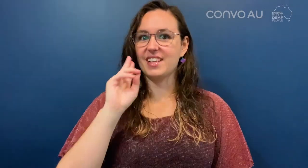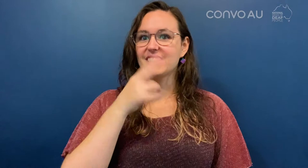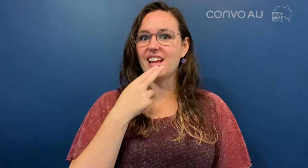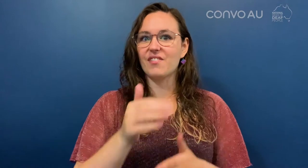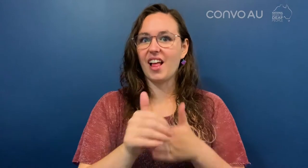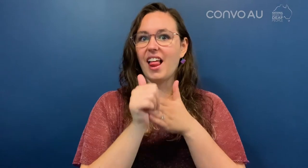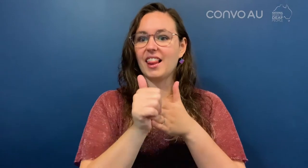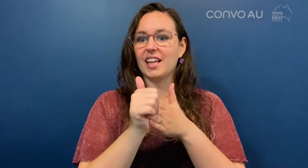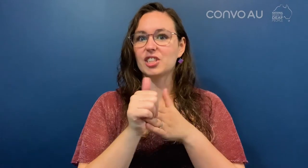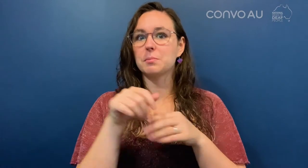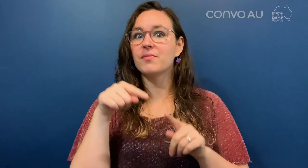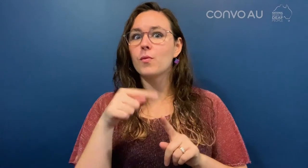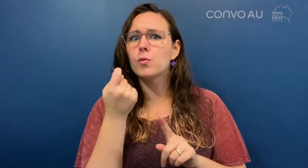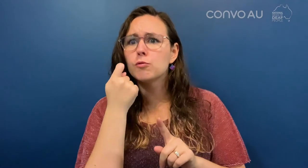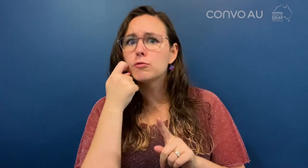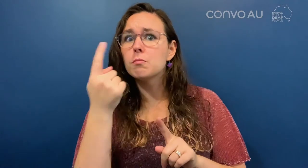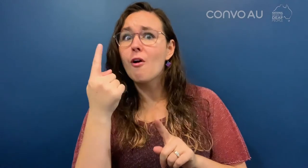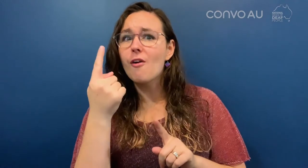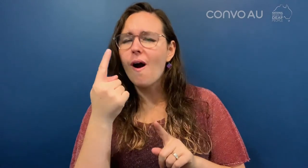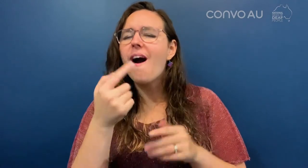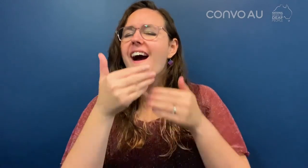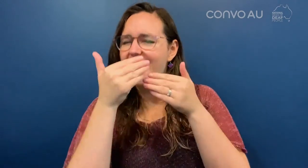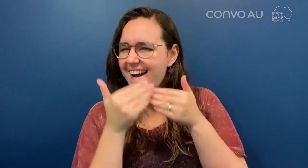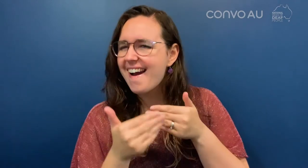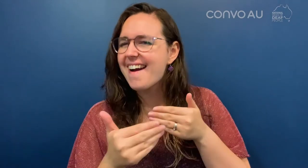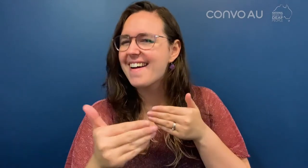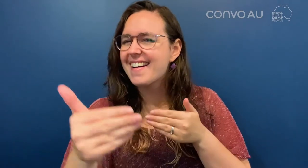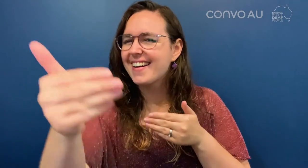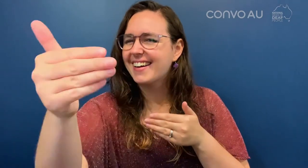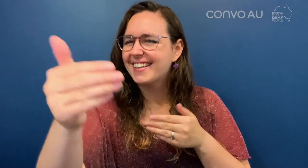Deaf Leadership for Tomorrow.